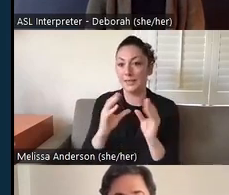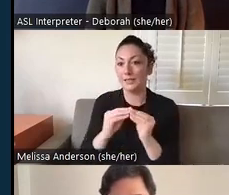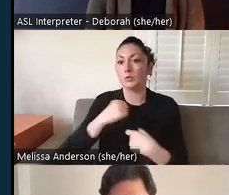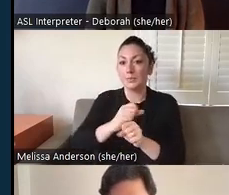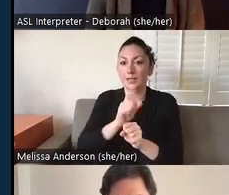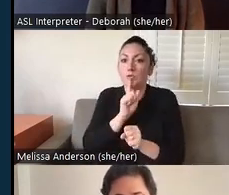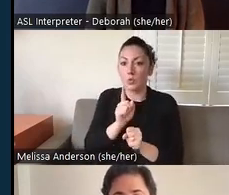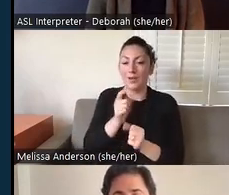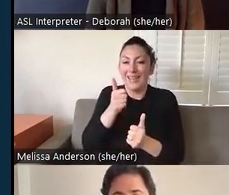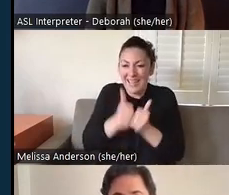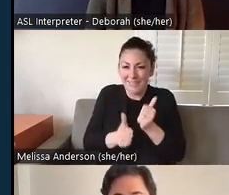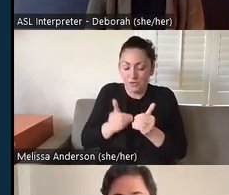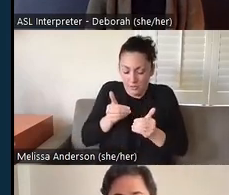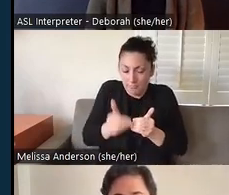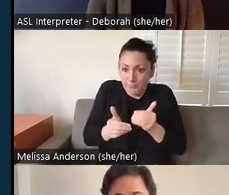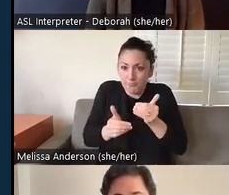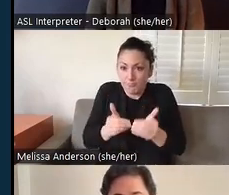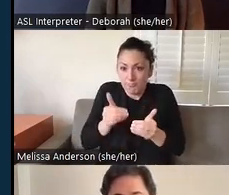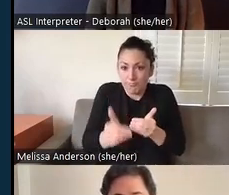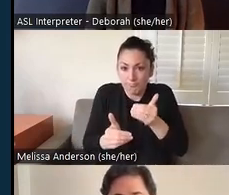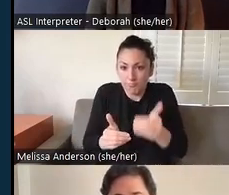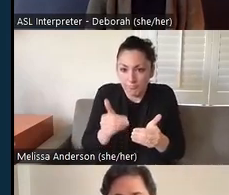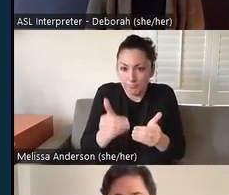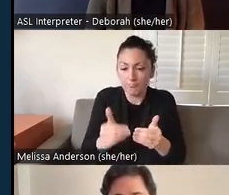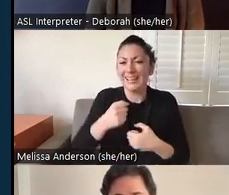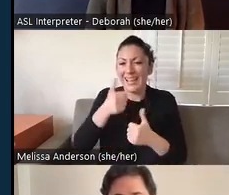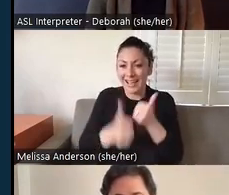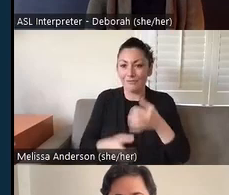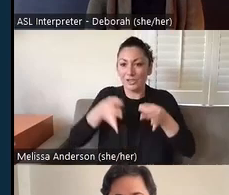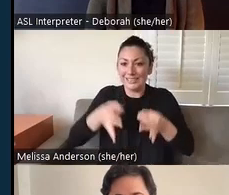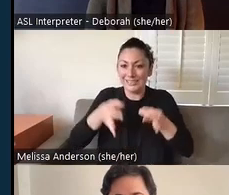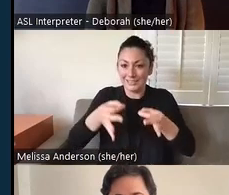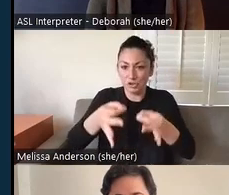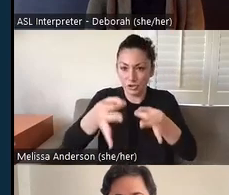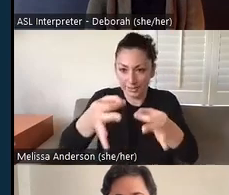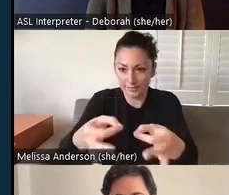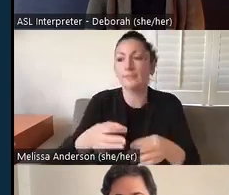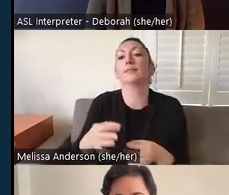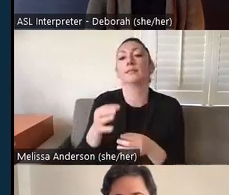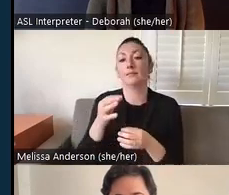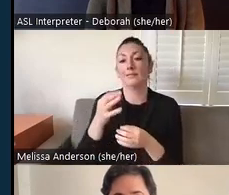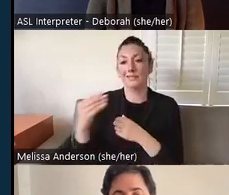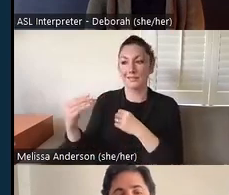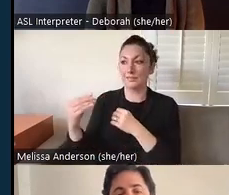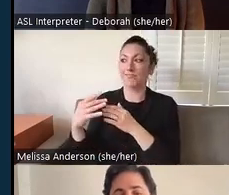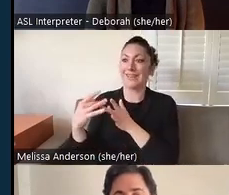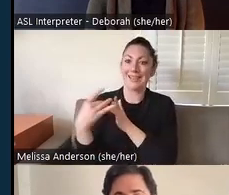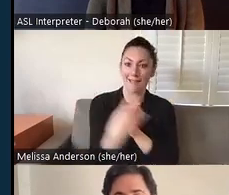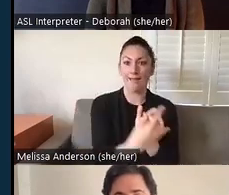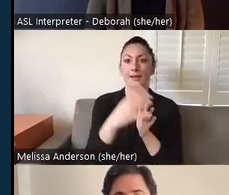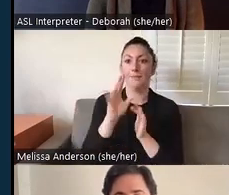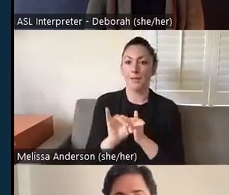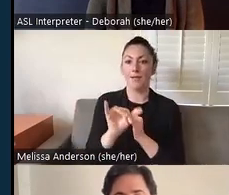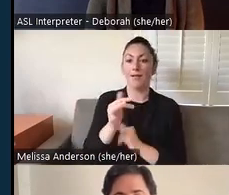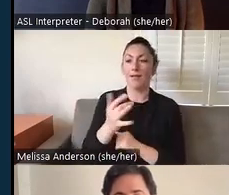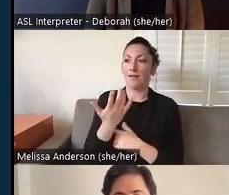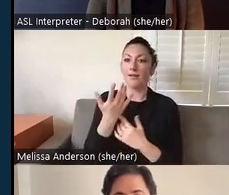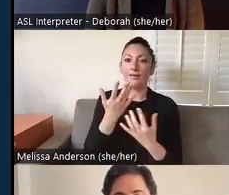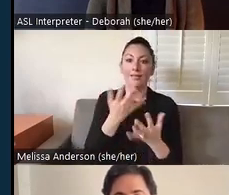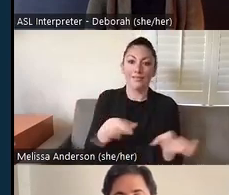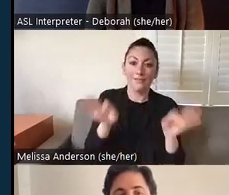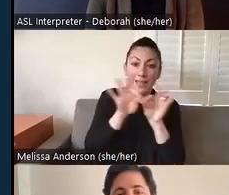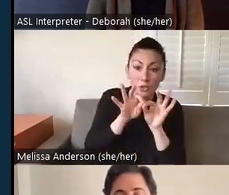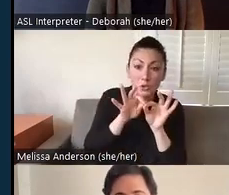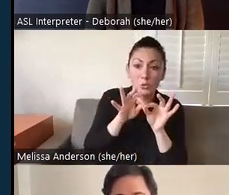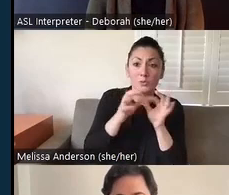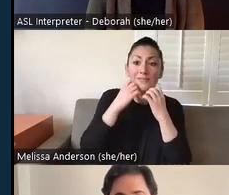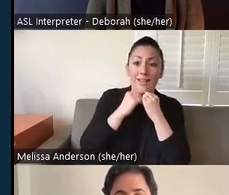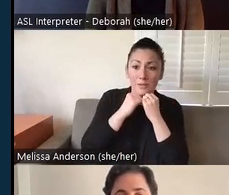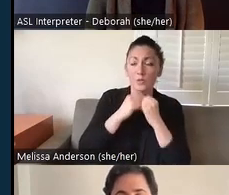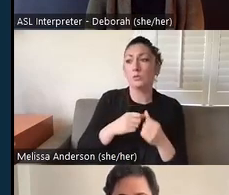between meetings to make sure that every step of the process and every decision made is guided by